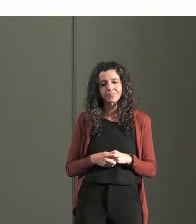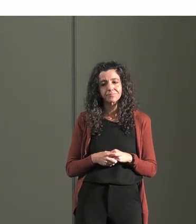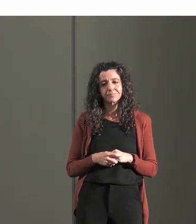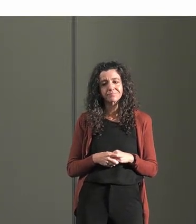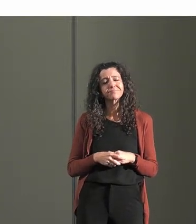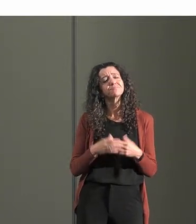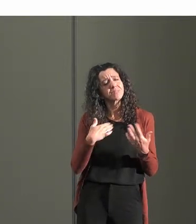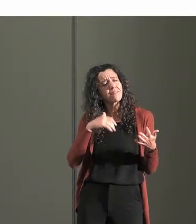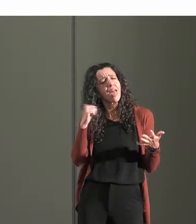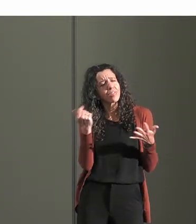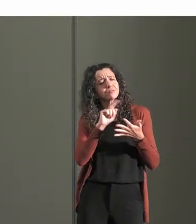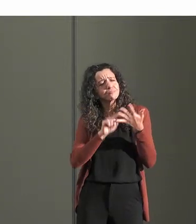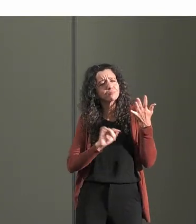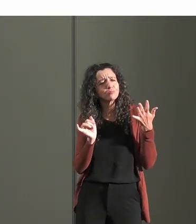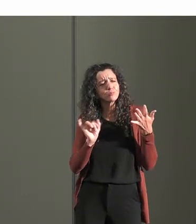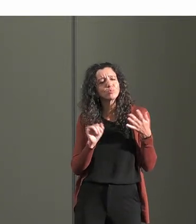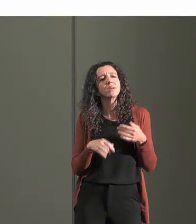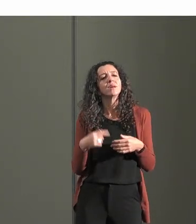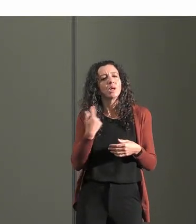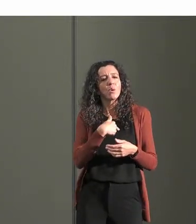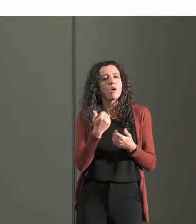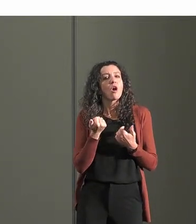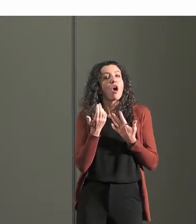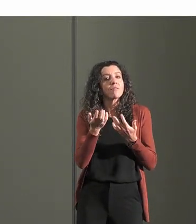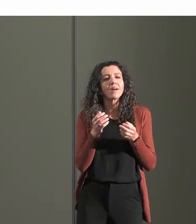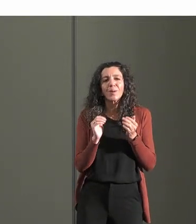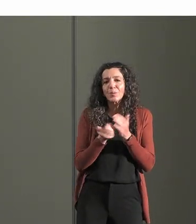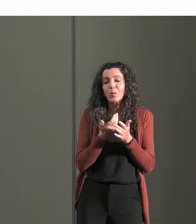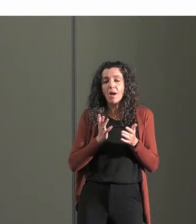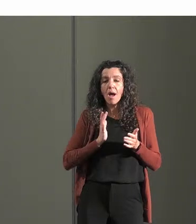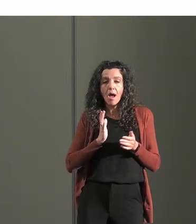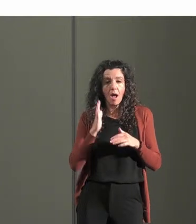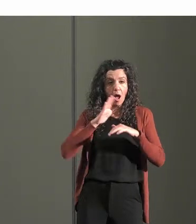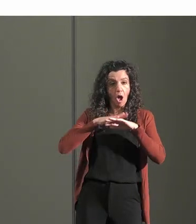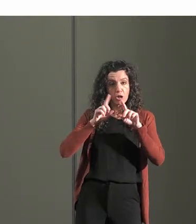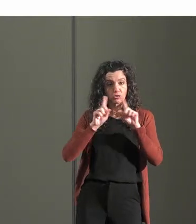are high-quality. Beyond image description we offer new on